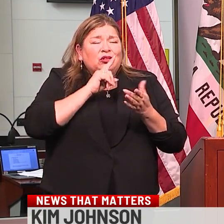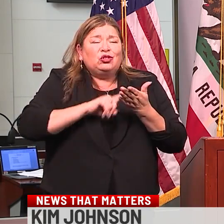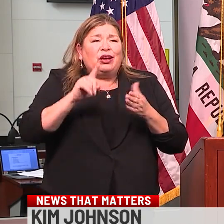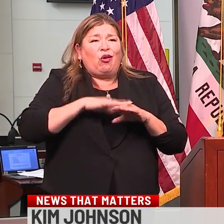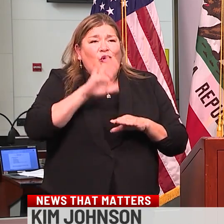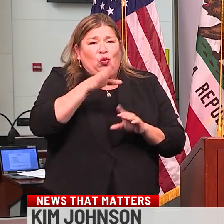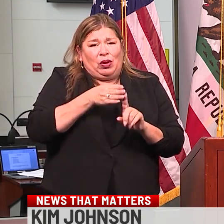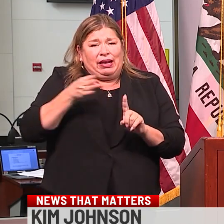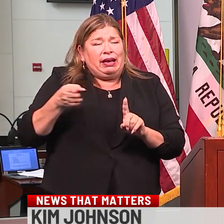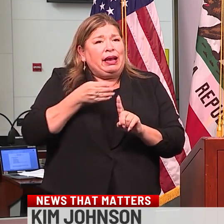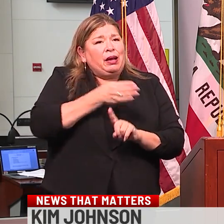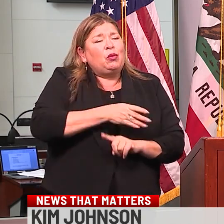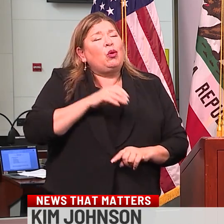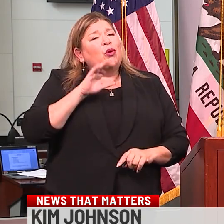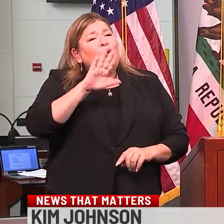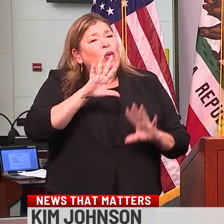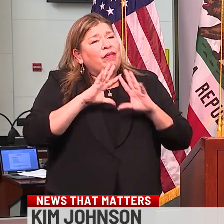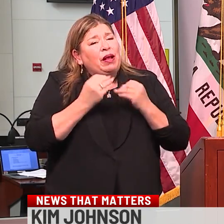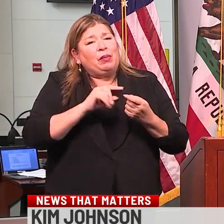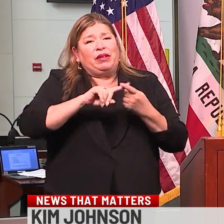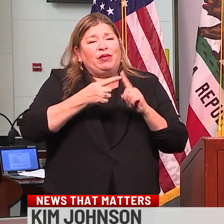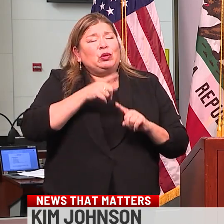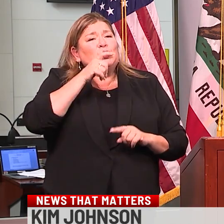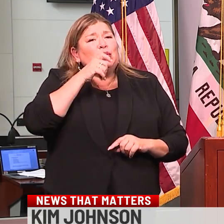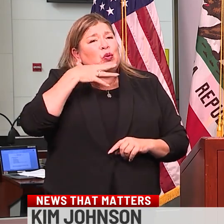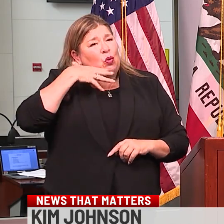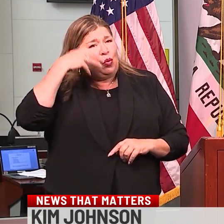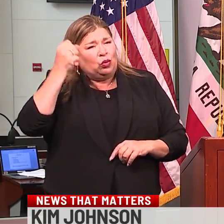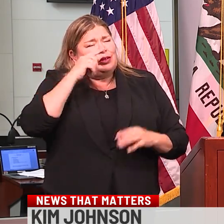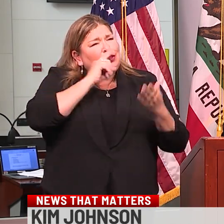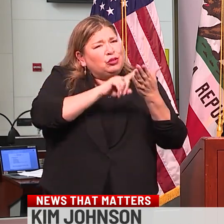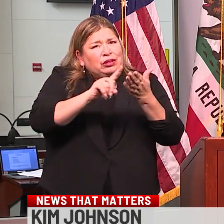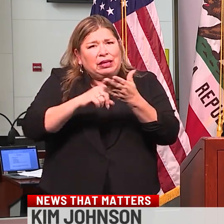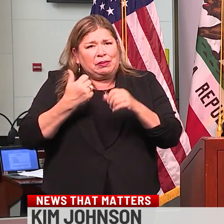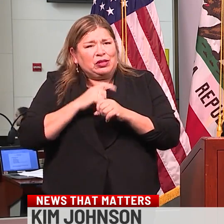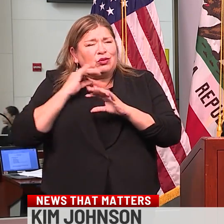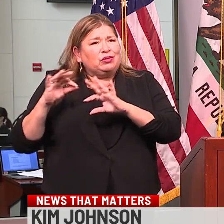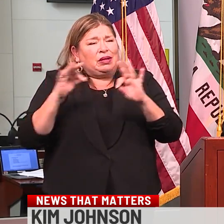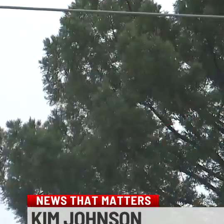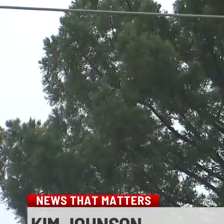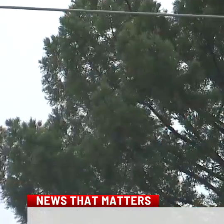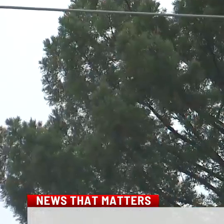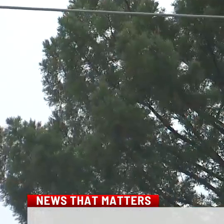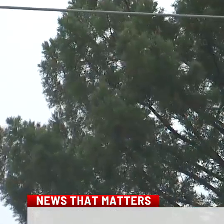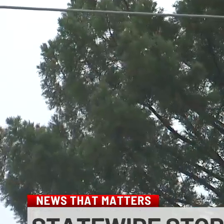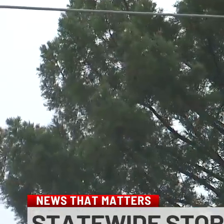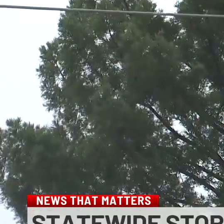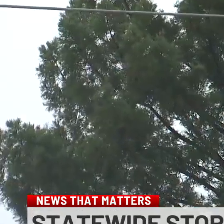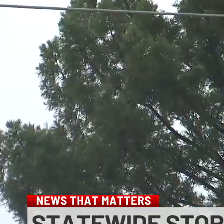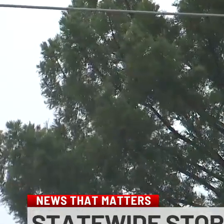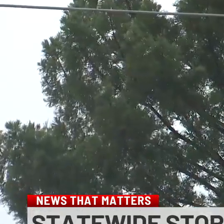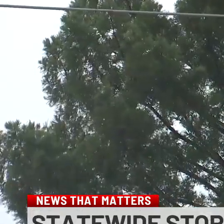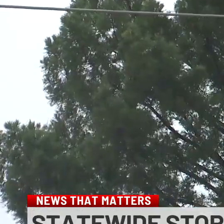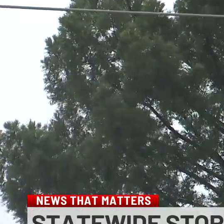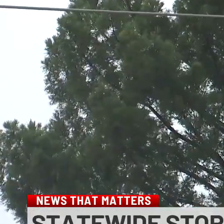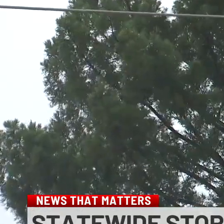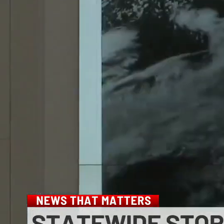LINE FOR OLDER ADULTS AT 1, 8, 8, 6, 7, 0, 1, 3, 6, 0 FOR ADDITIONAL SUPPORT. PLEASE CHECK ON YOUR NEIGHBORS. CONNECT WITH THE OLDER PERSON IN YOUR LIFE AND OTHERS